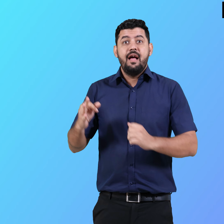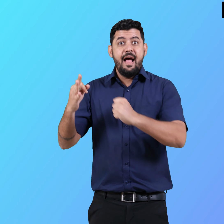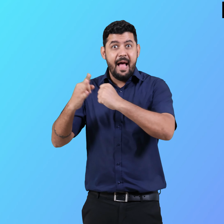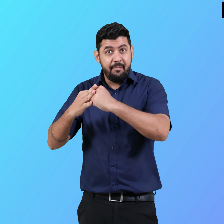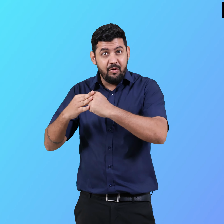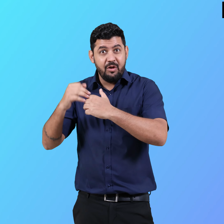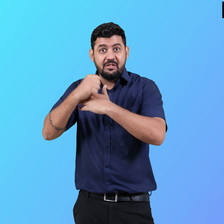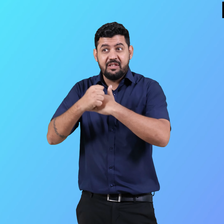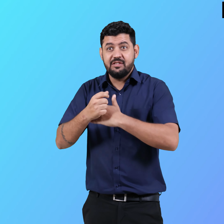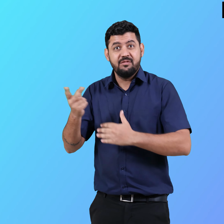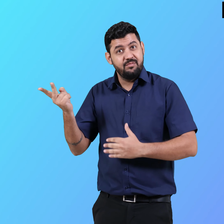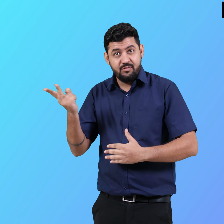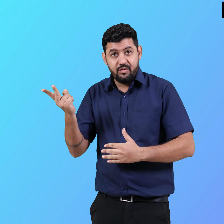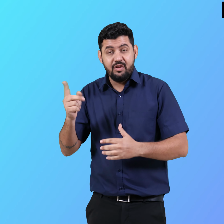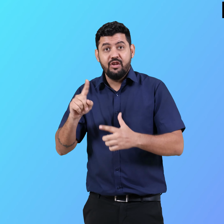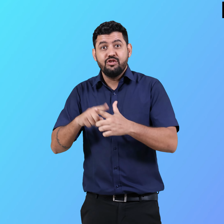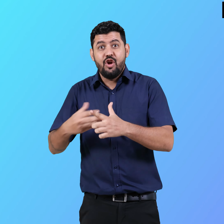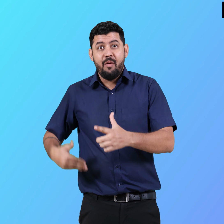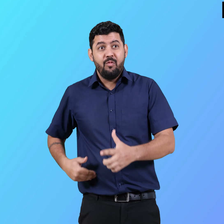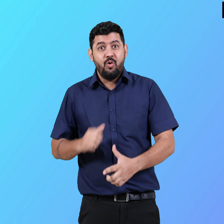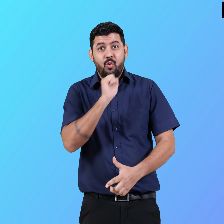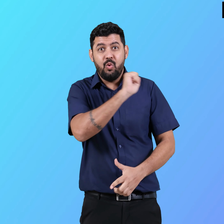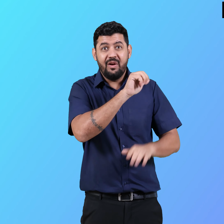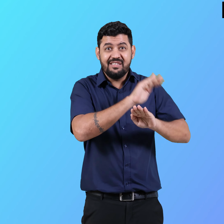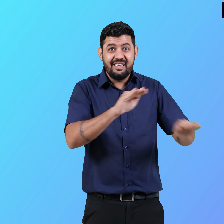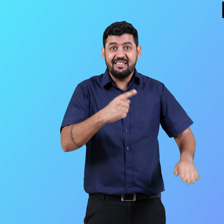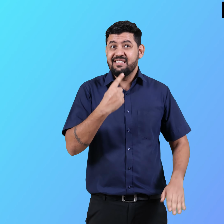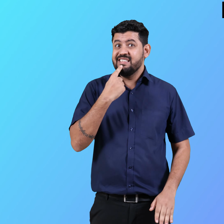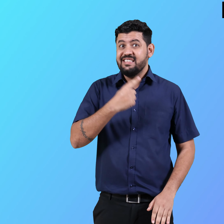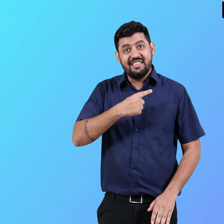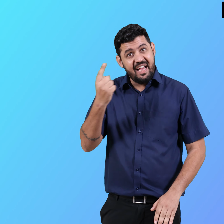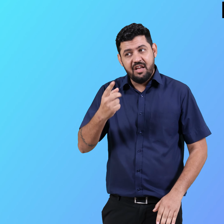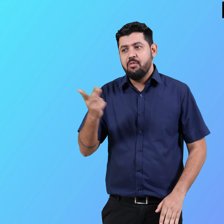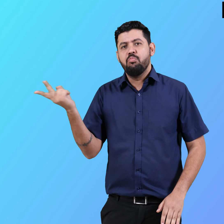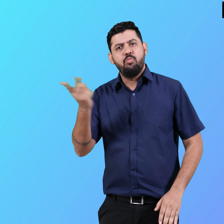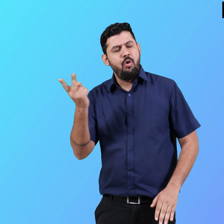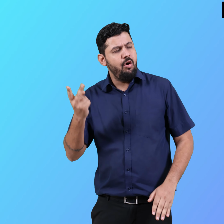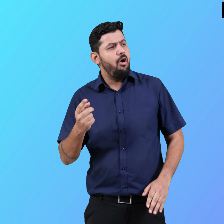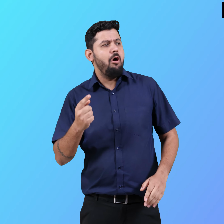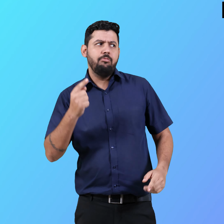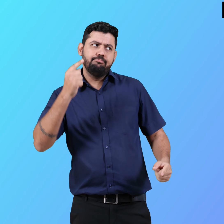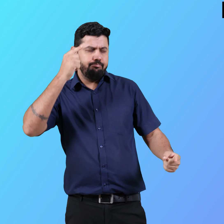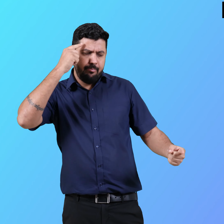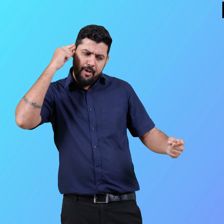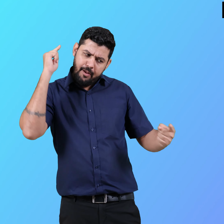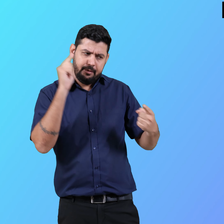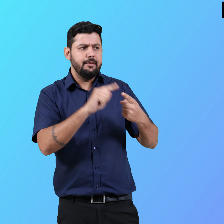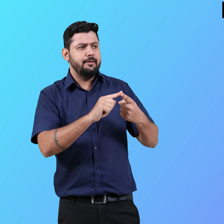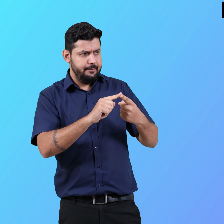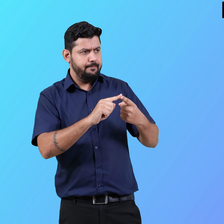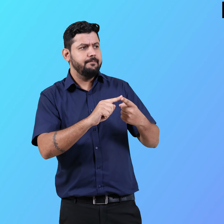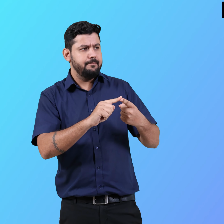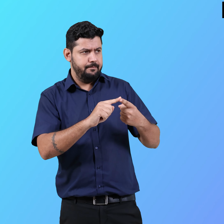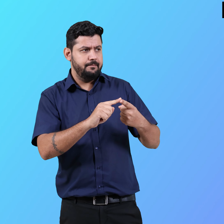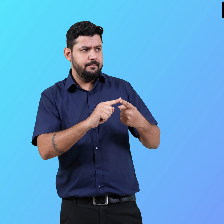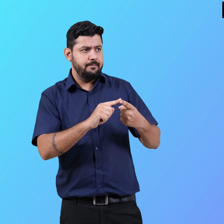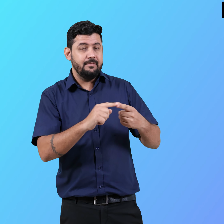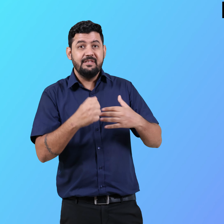Hamor and Shechem agreed to do what Jacob’s sons asked.